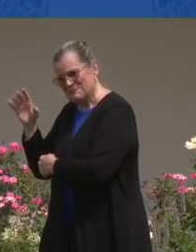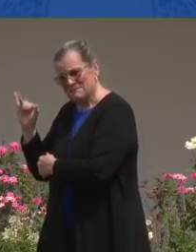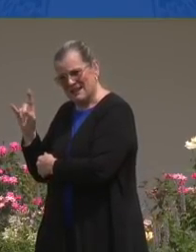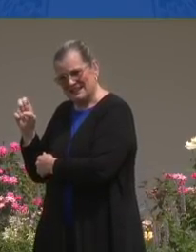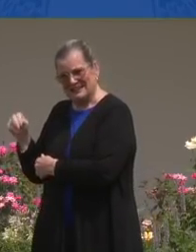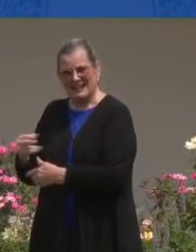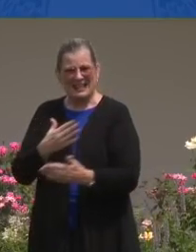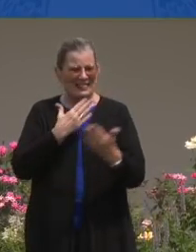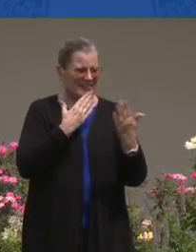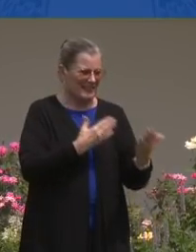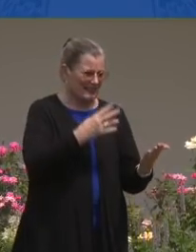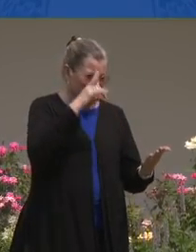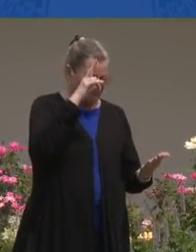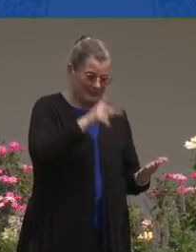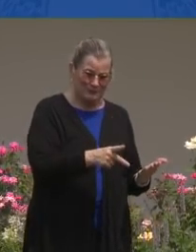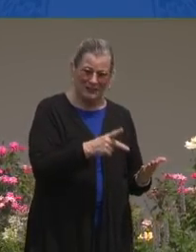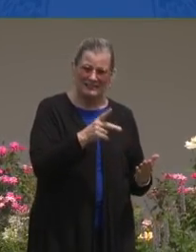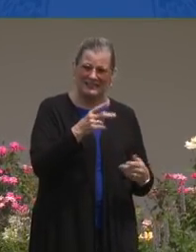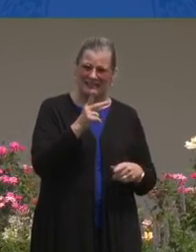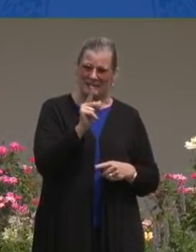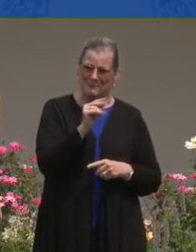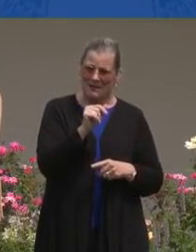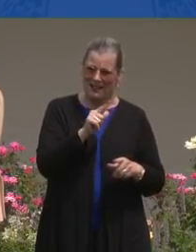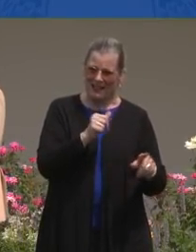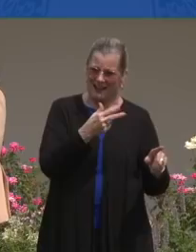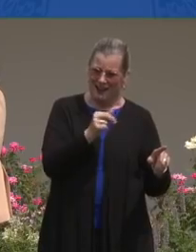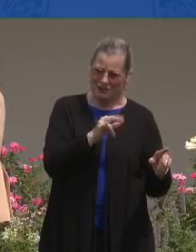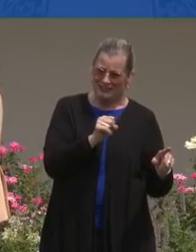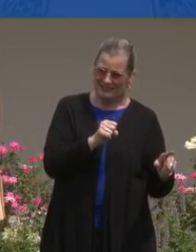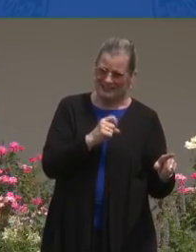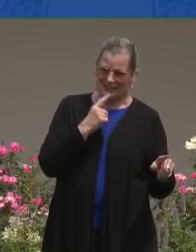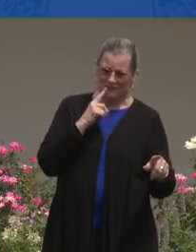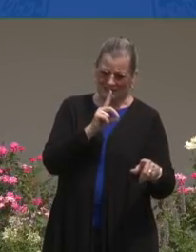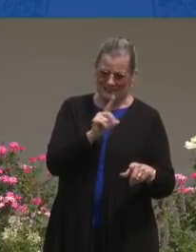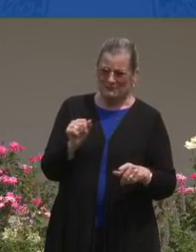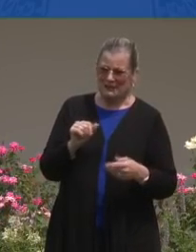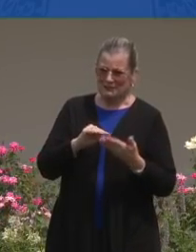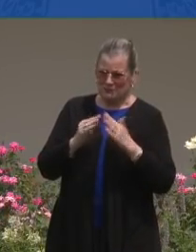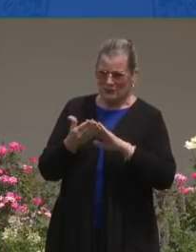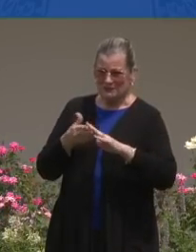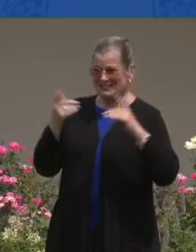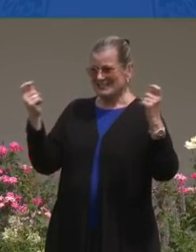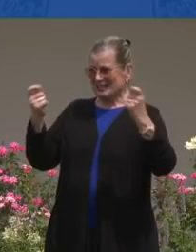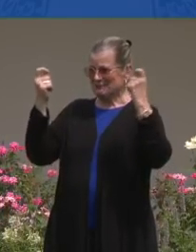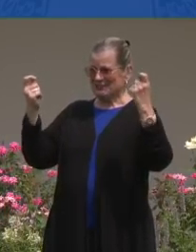and celebrating the 31st anniversary of the ADA. I am honored to be here